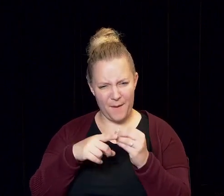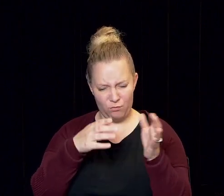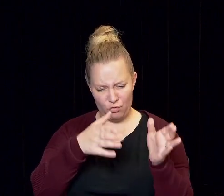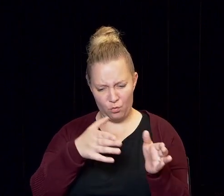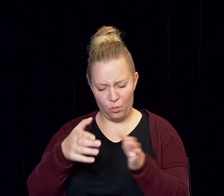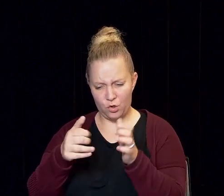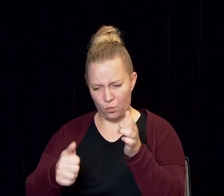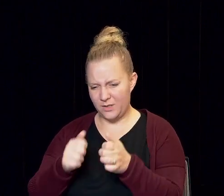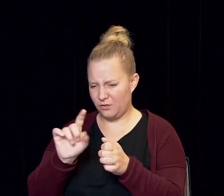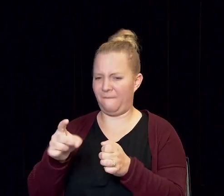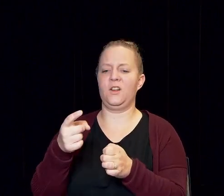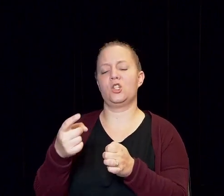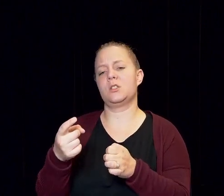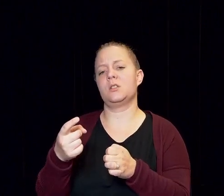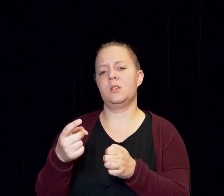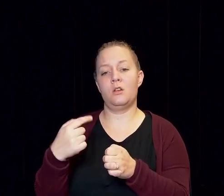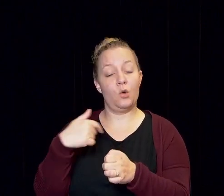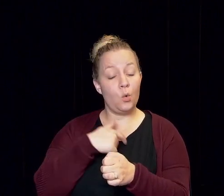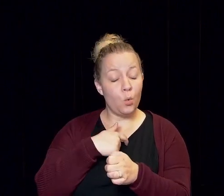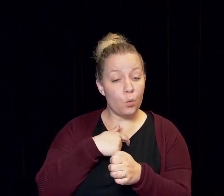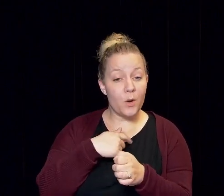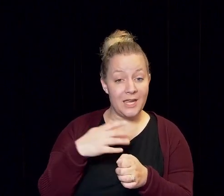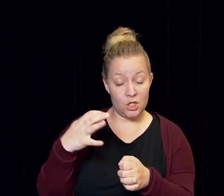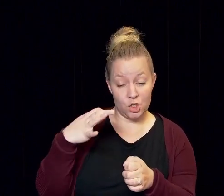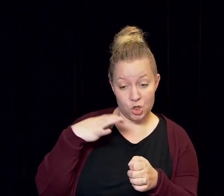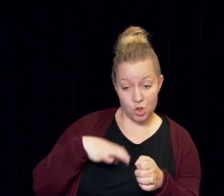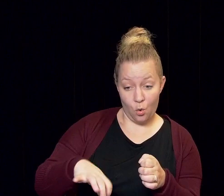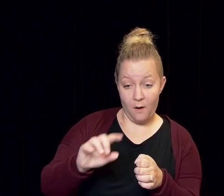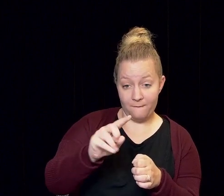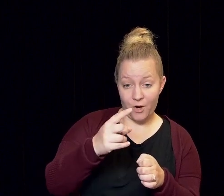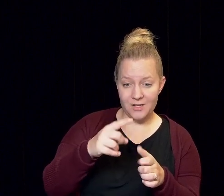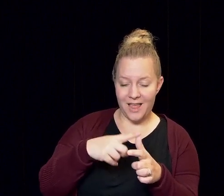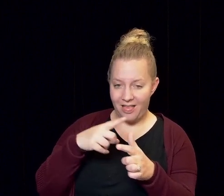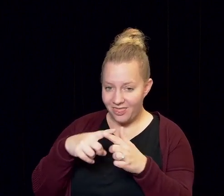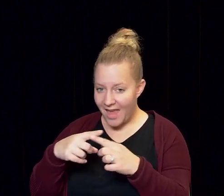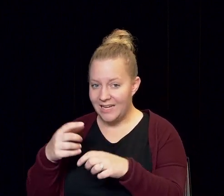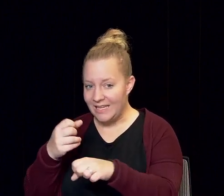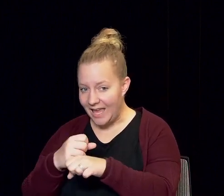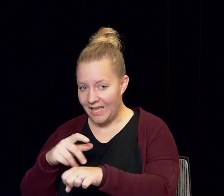come first. Do we score points first and then get touchdowns or do we score a touchdown and